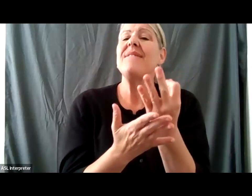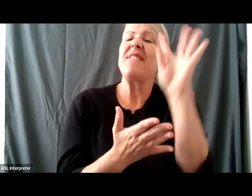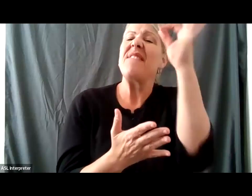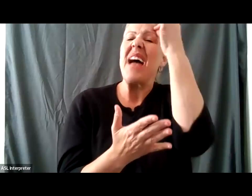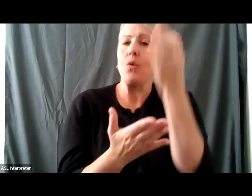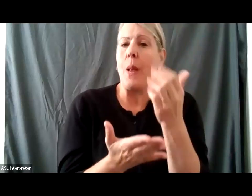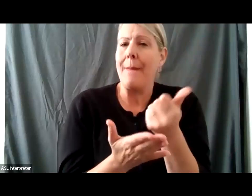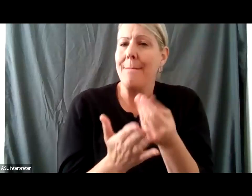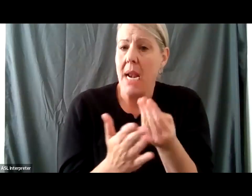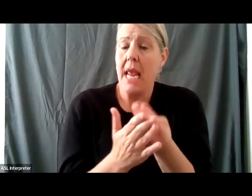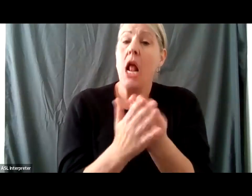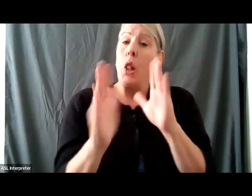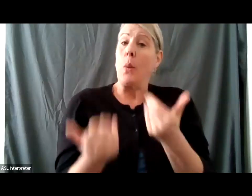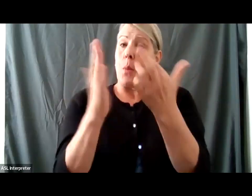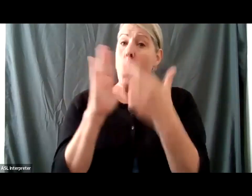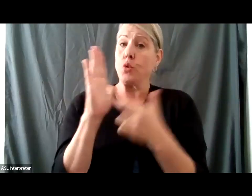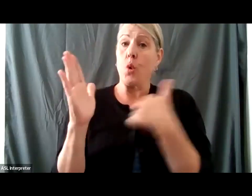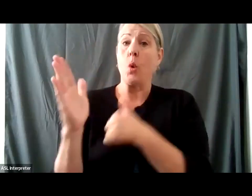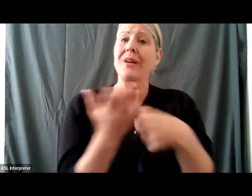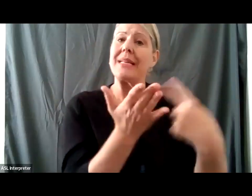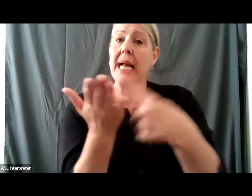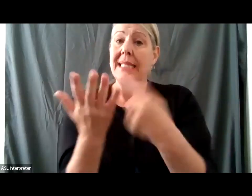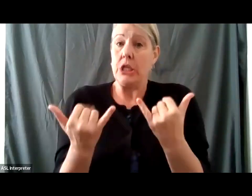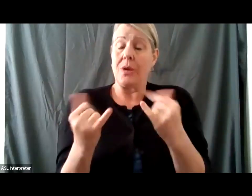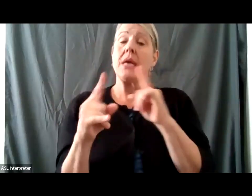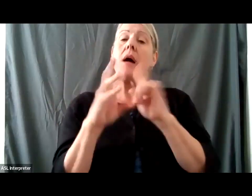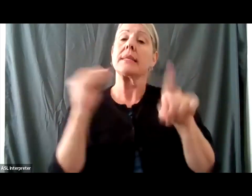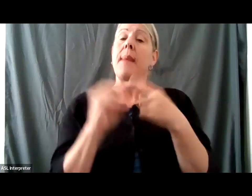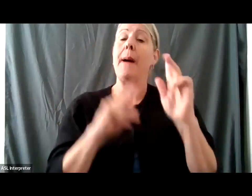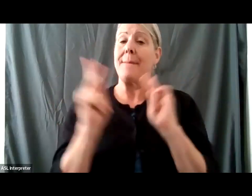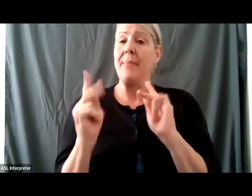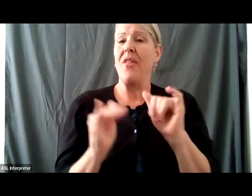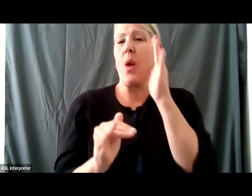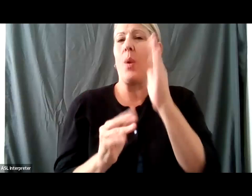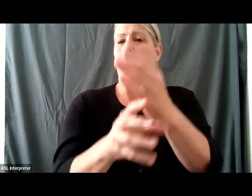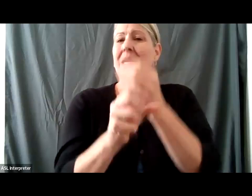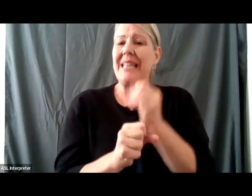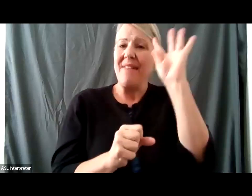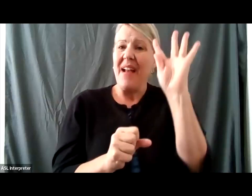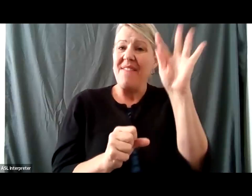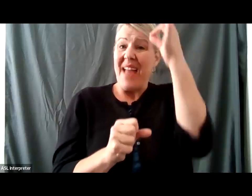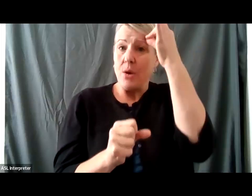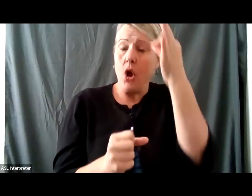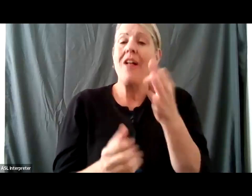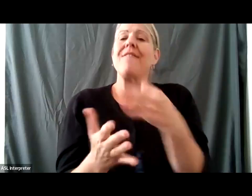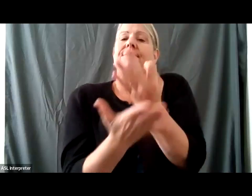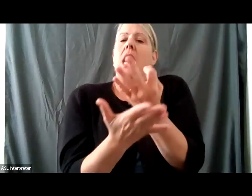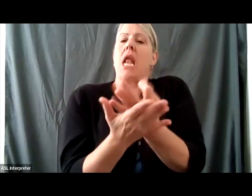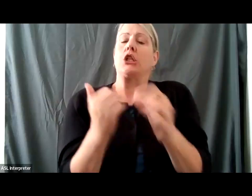The proposed rule that we're talking about today covers recipients of federal financial assistance specifically from HHS.